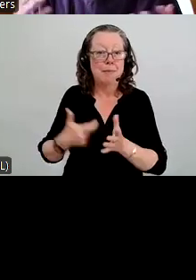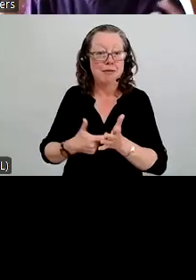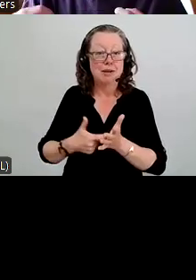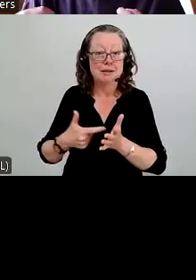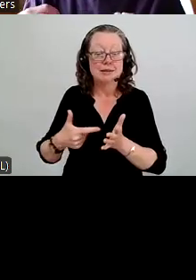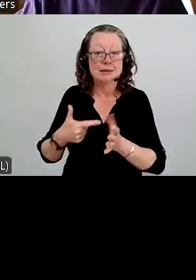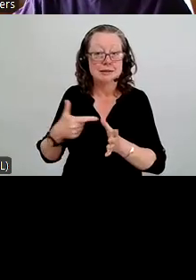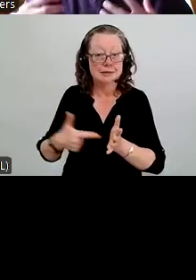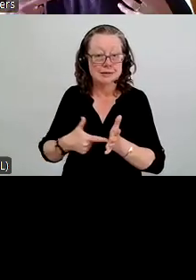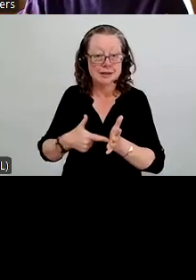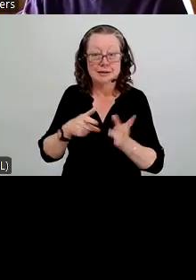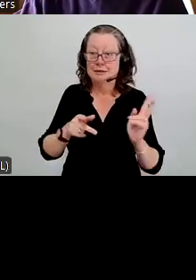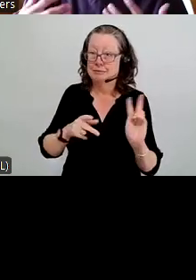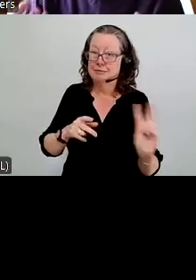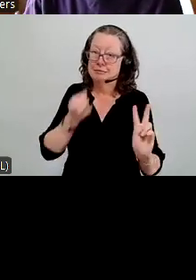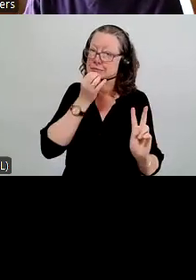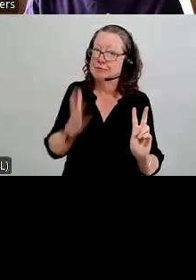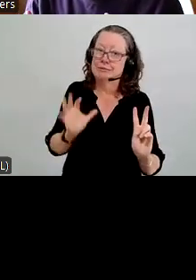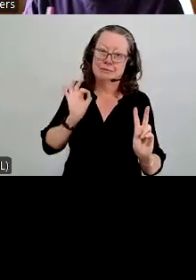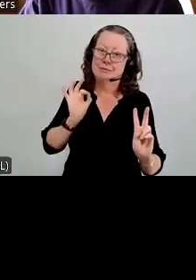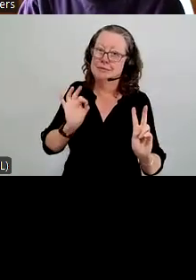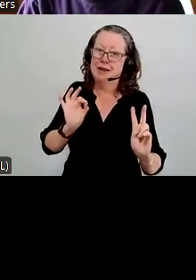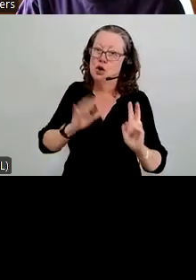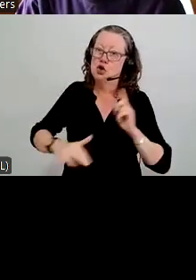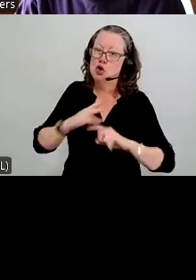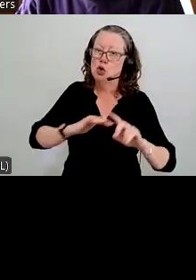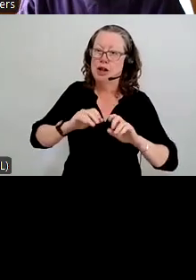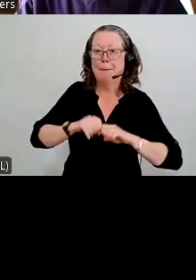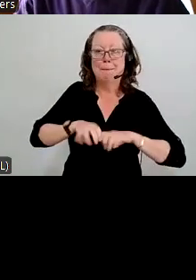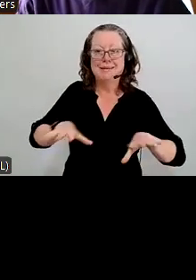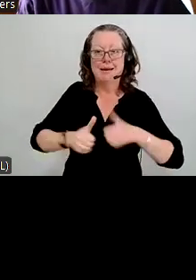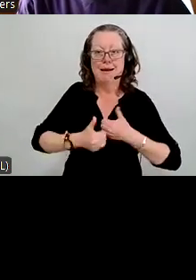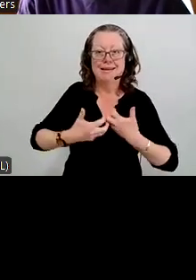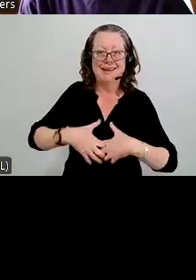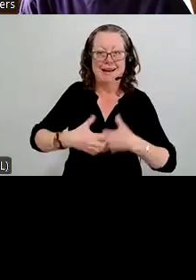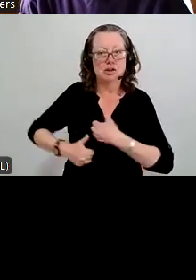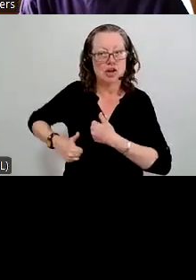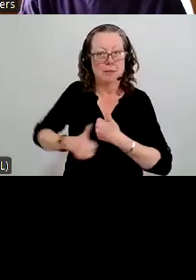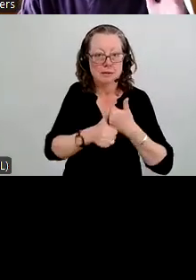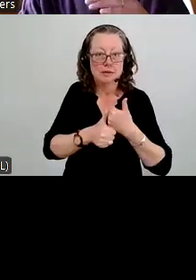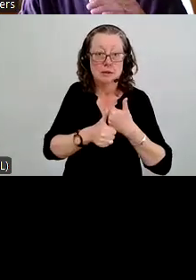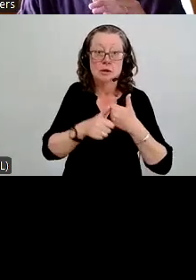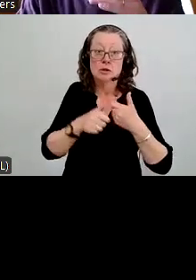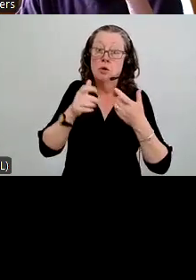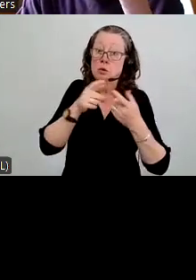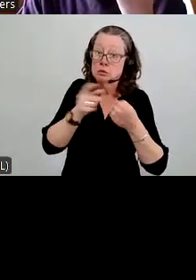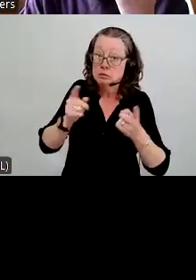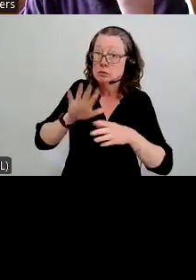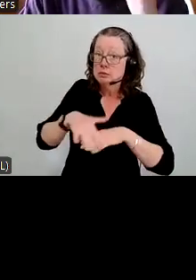using that data to target audiences and make the most of these platforms. Before we jump onto the last section,